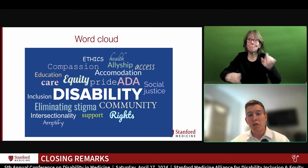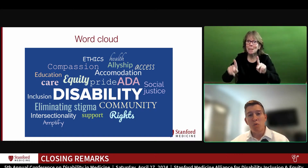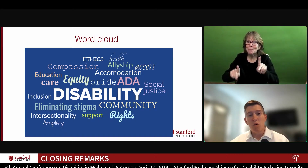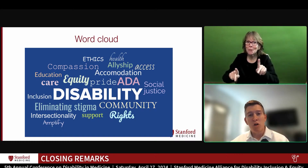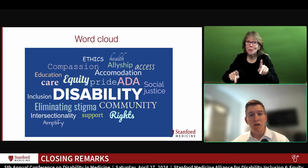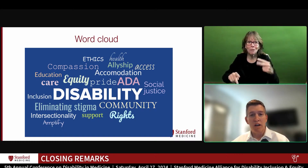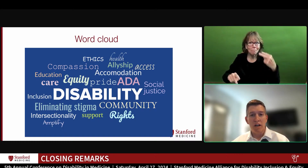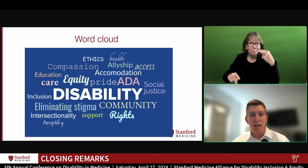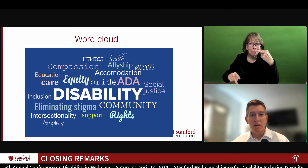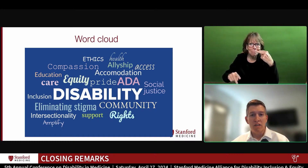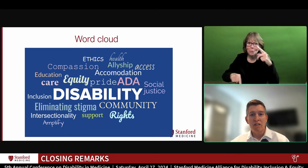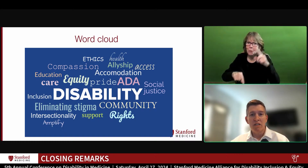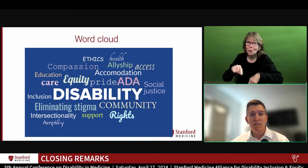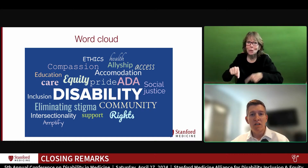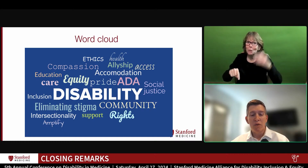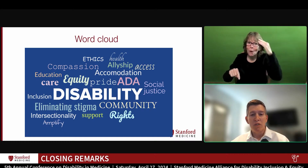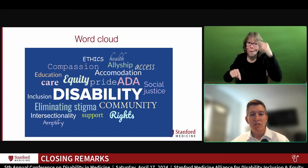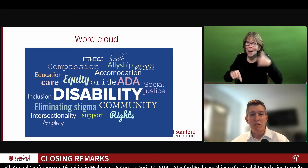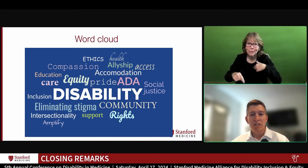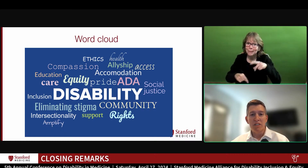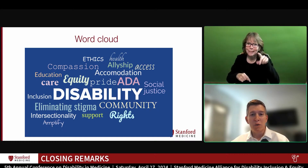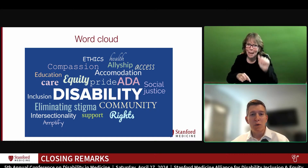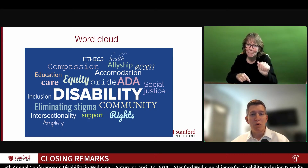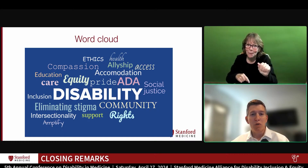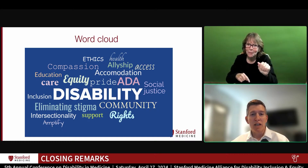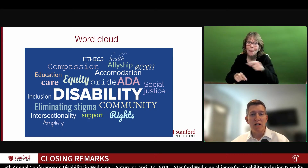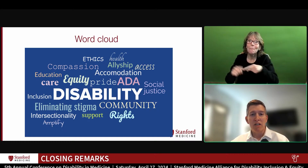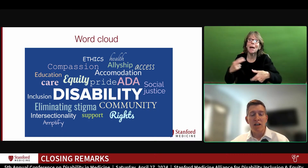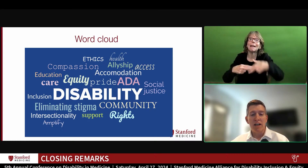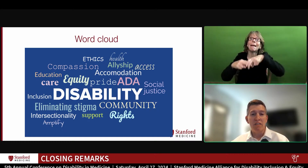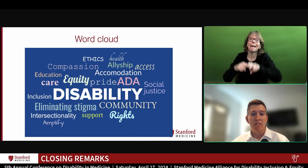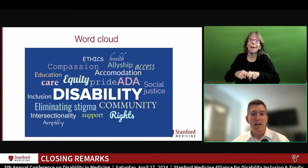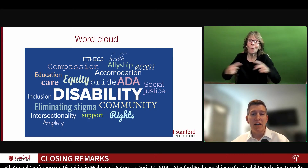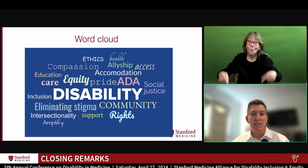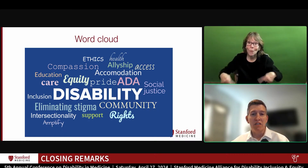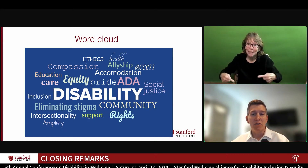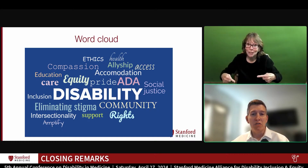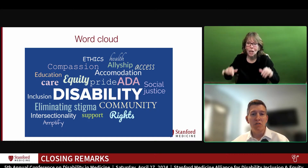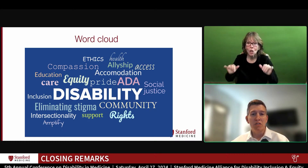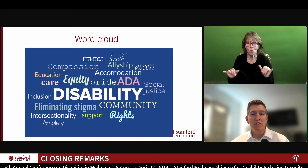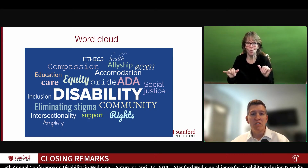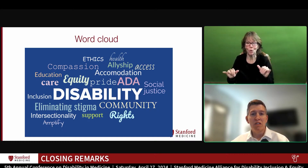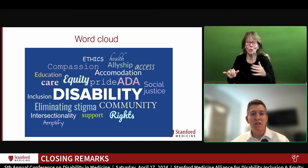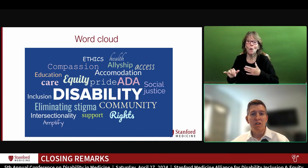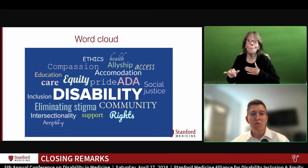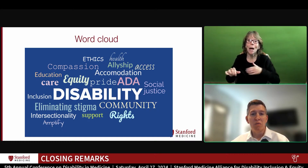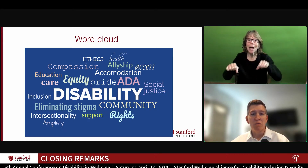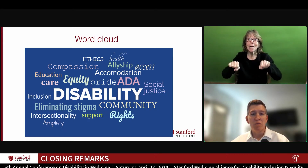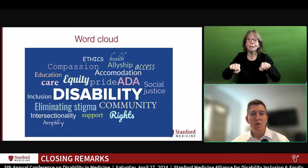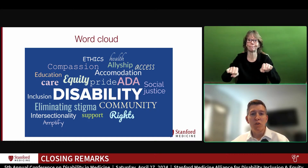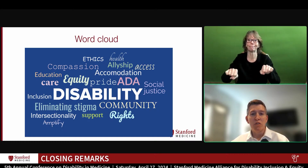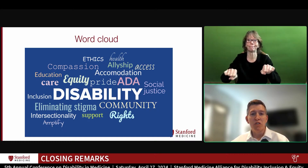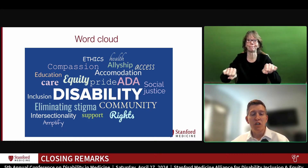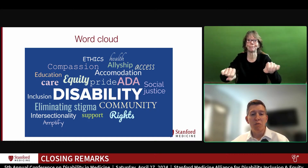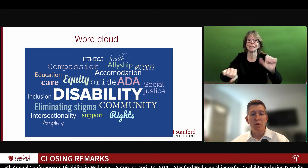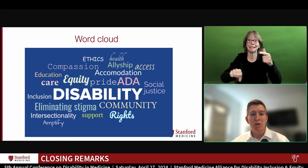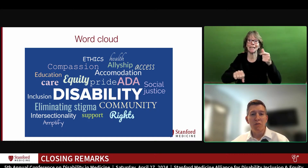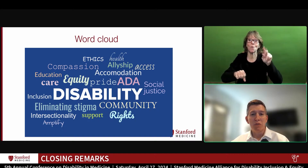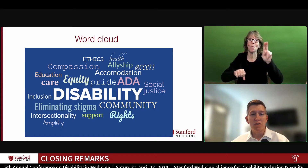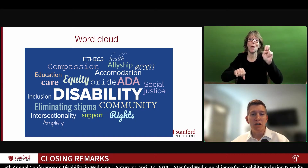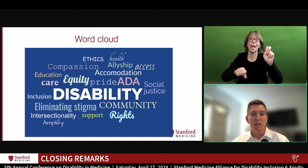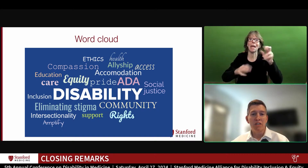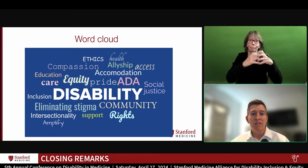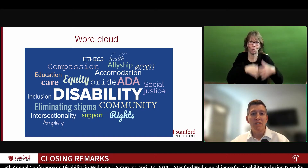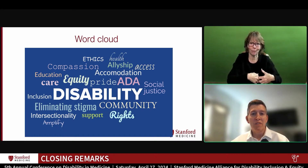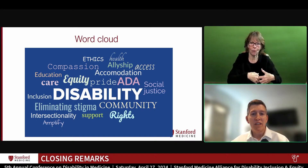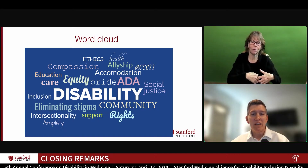anymore. And recently my segway broke down and I had to use a wheelchair, a motorized wheelchair.